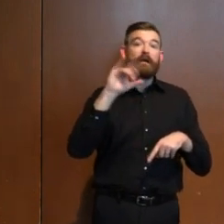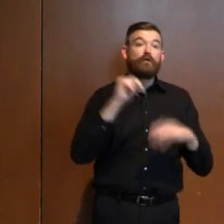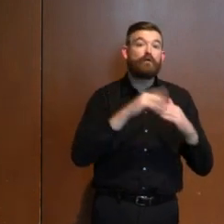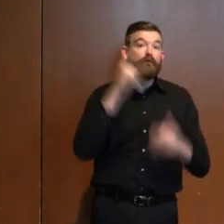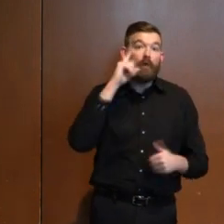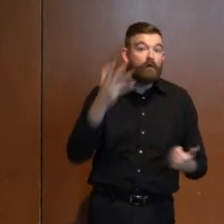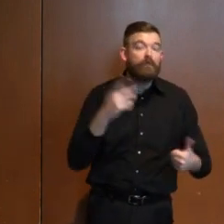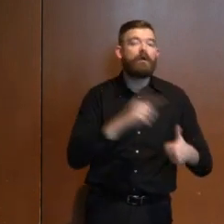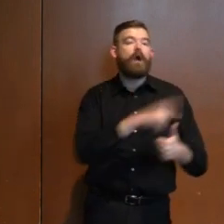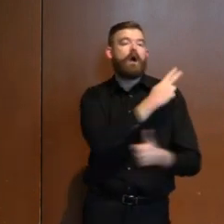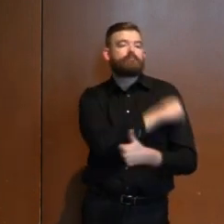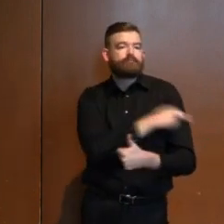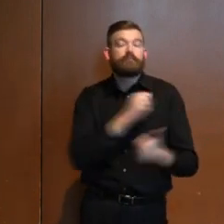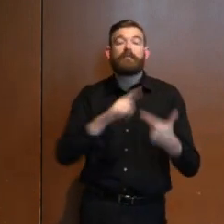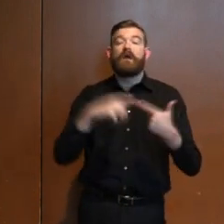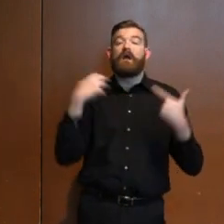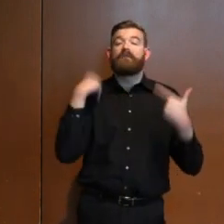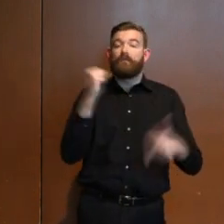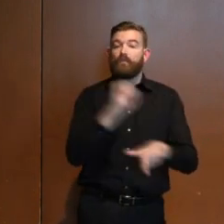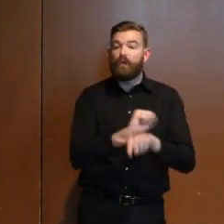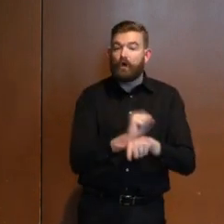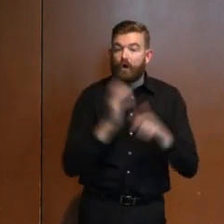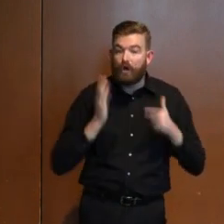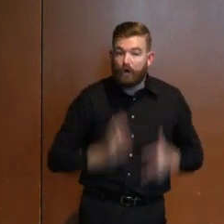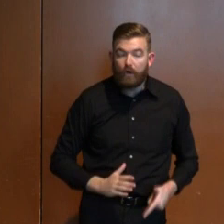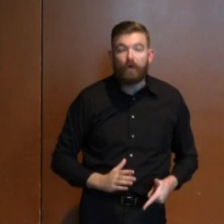$100BILLION FOR HOSPITALS AND HEALTH CARE WORKERS WHO ARE